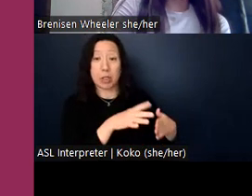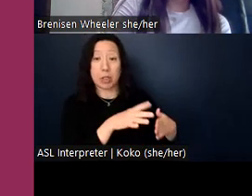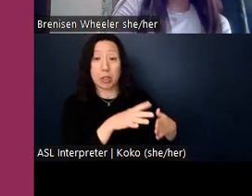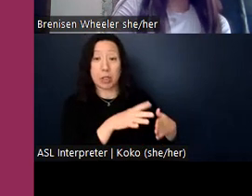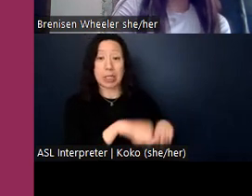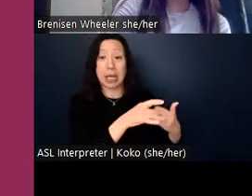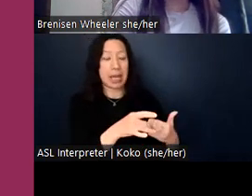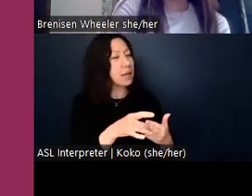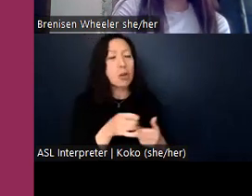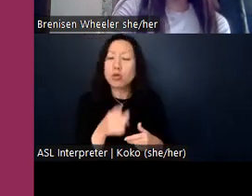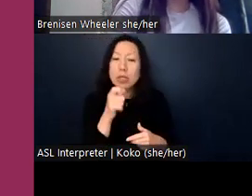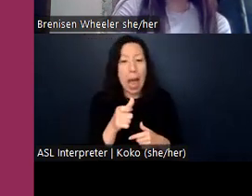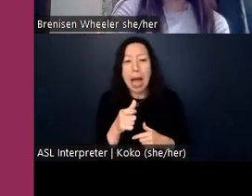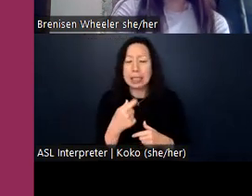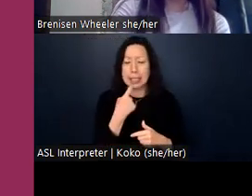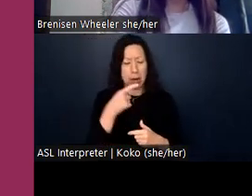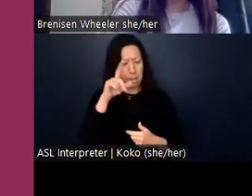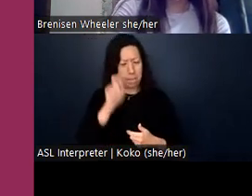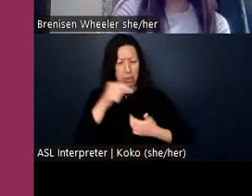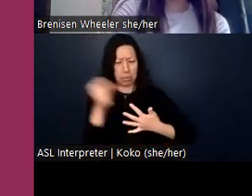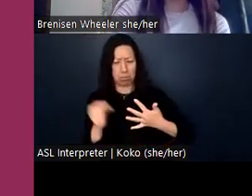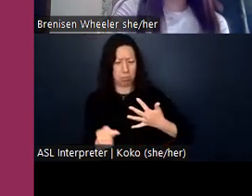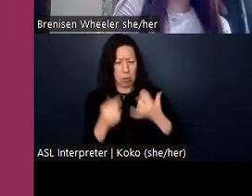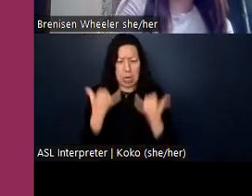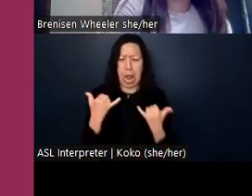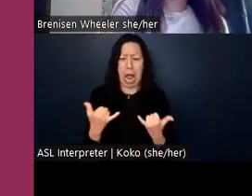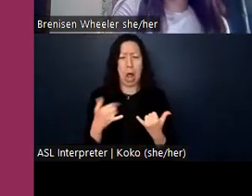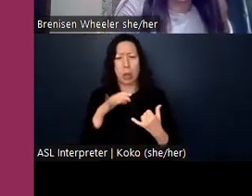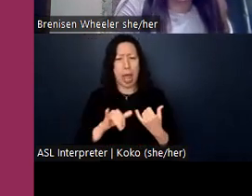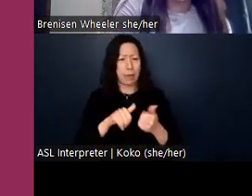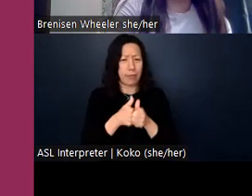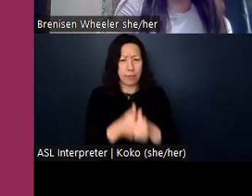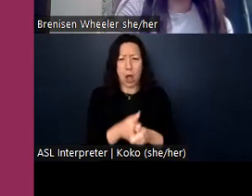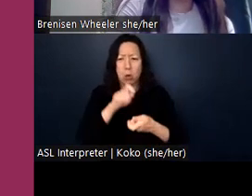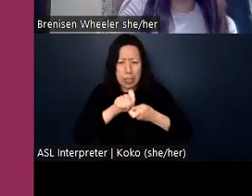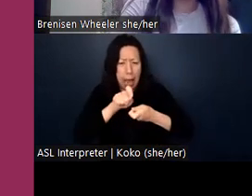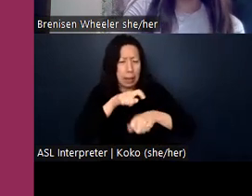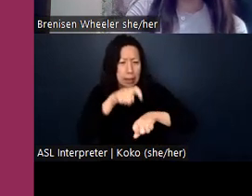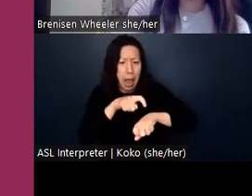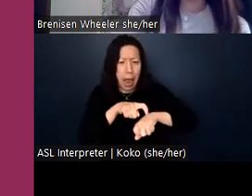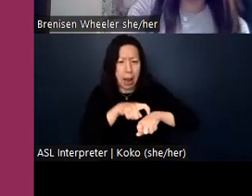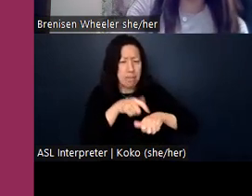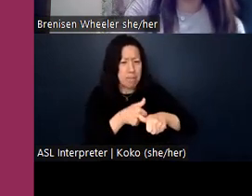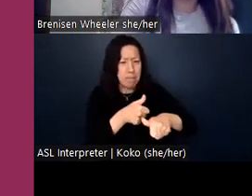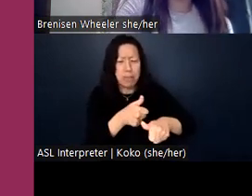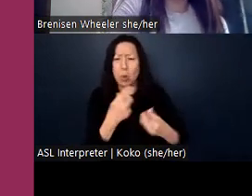x y z doing right now on this timeline. 13:24:32 Otherwise you're never going to be able to move material department collaborative manner